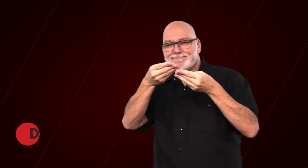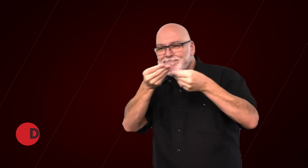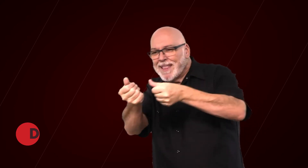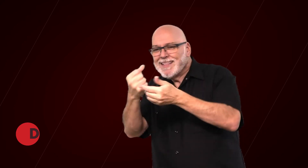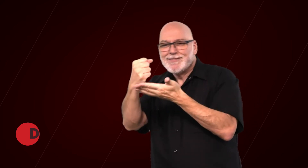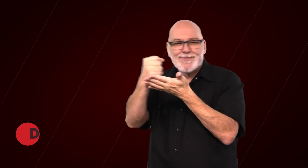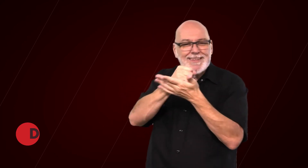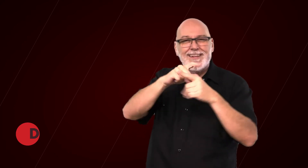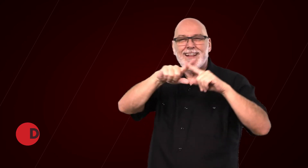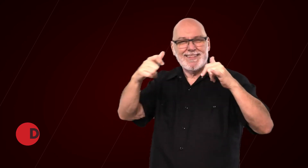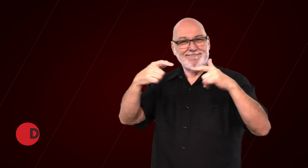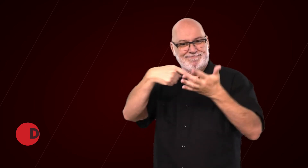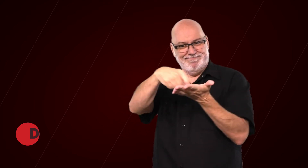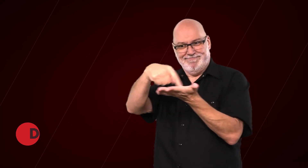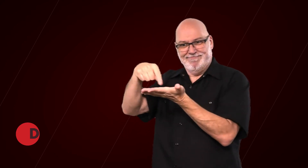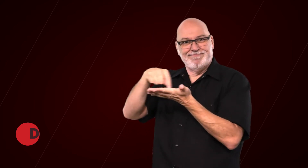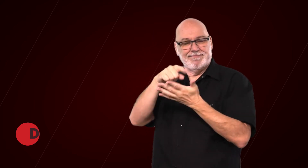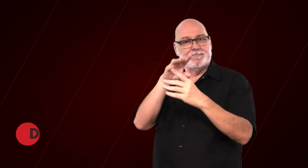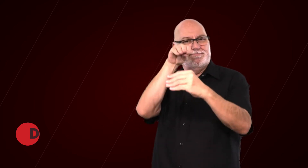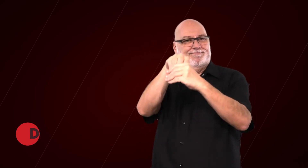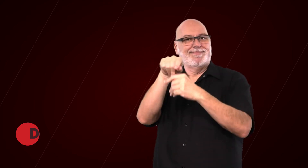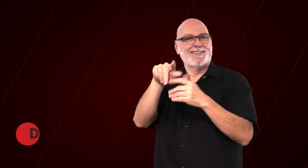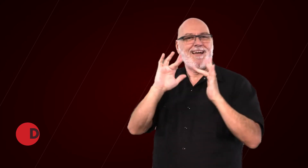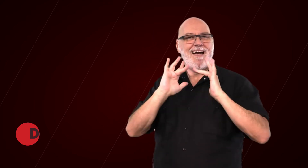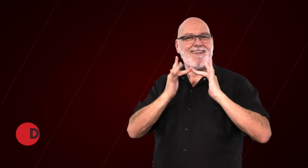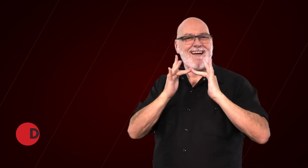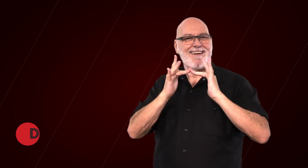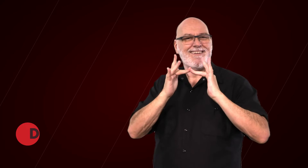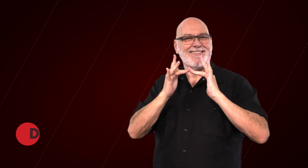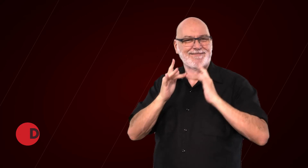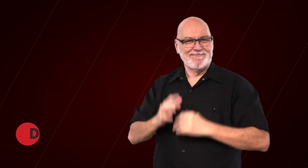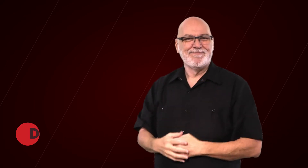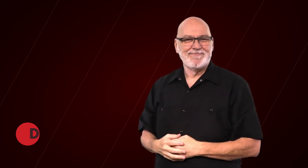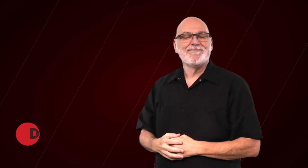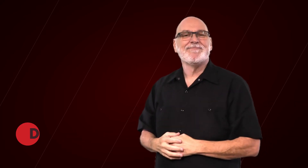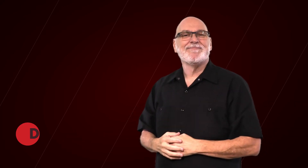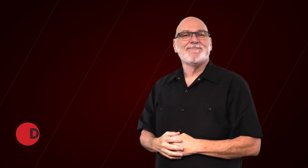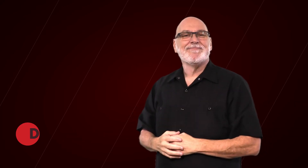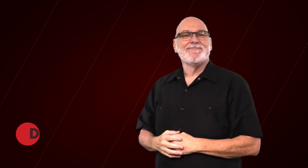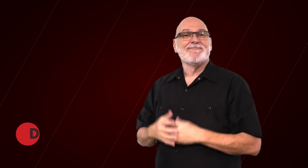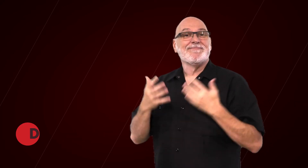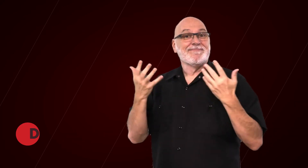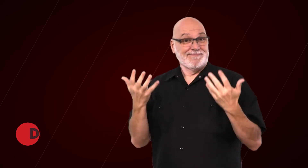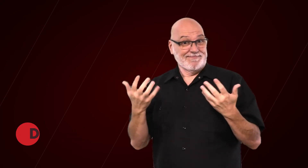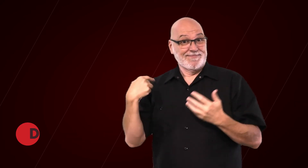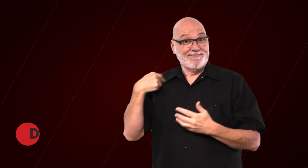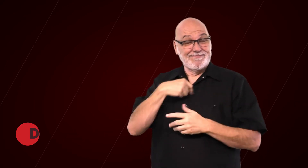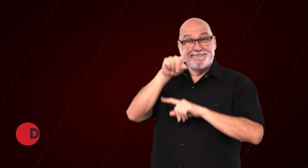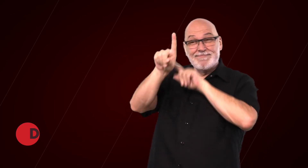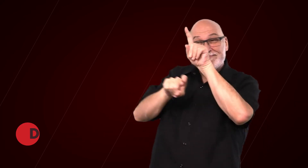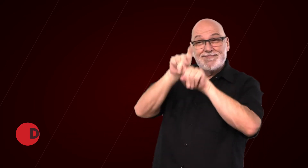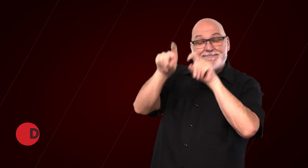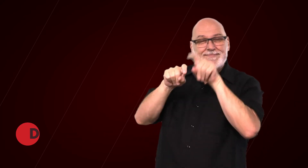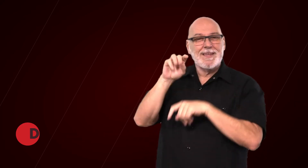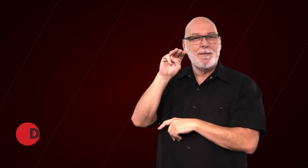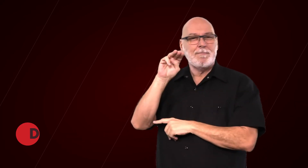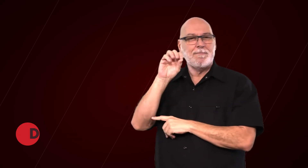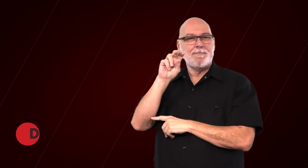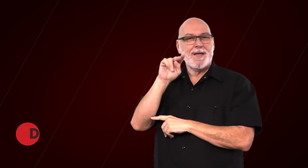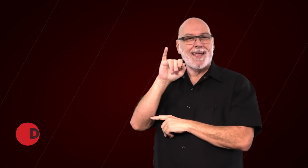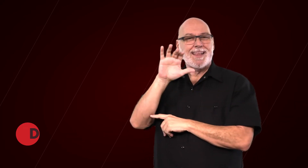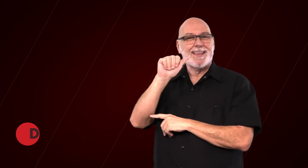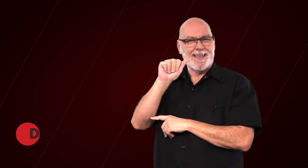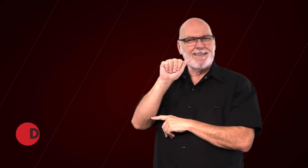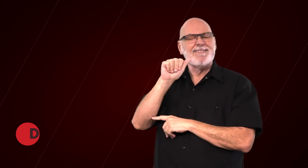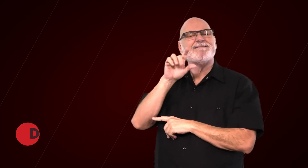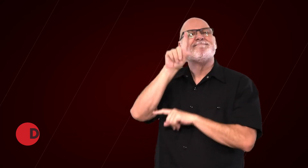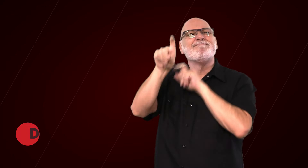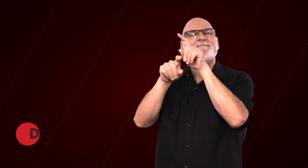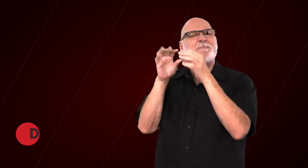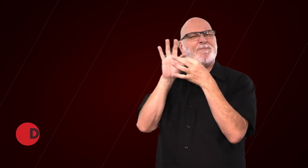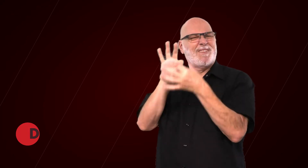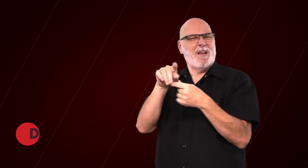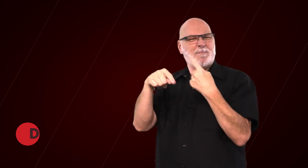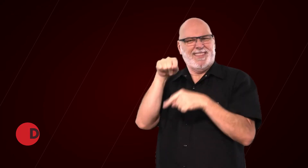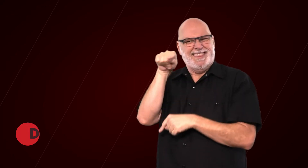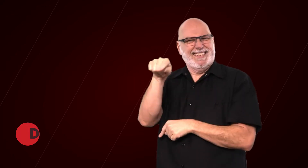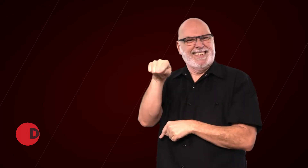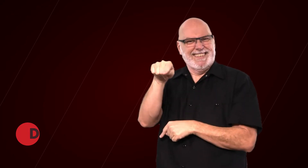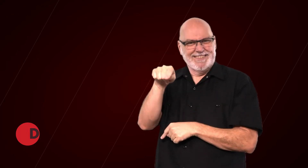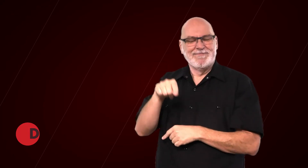for online banking. We asked Monica about this.